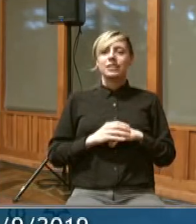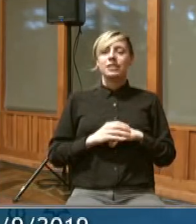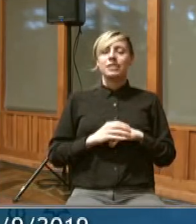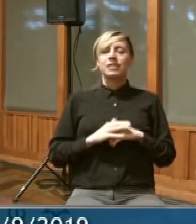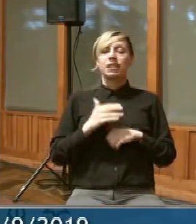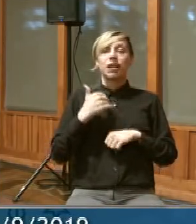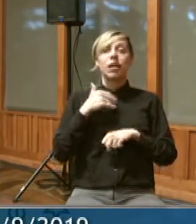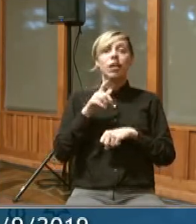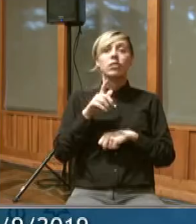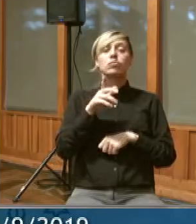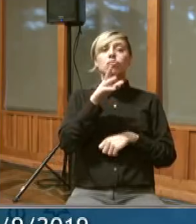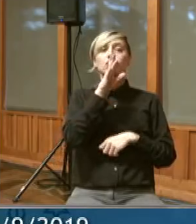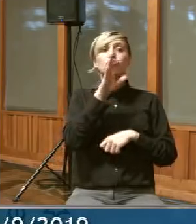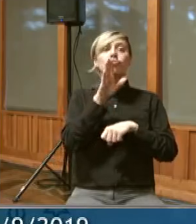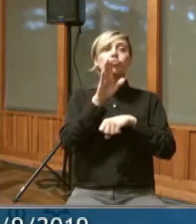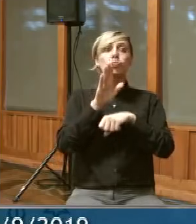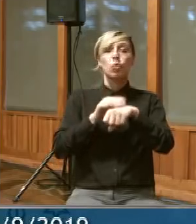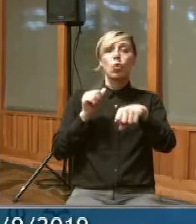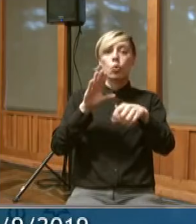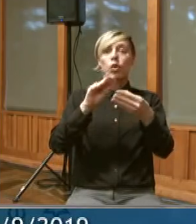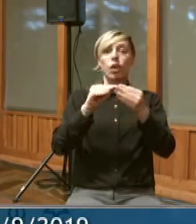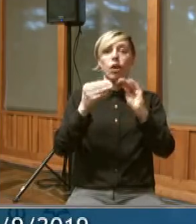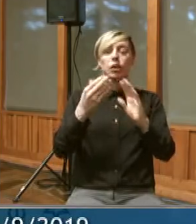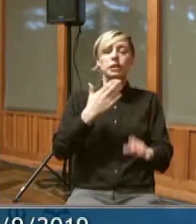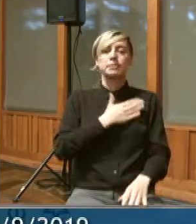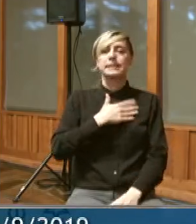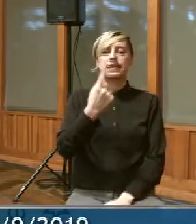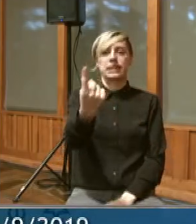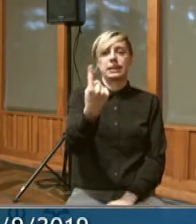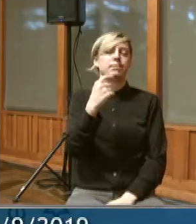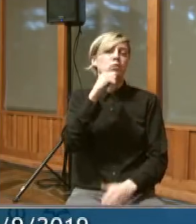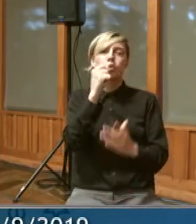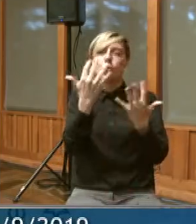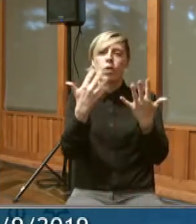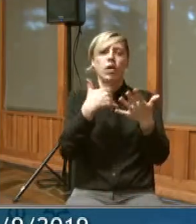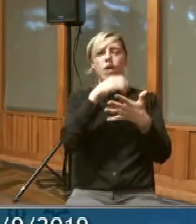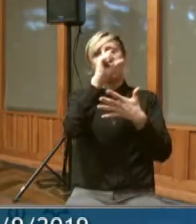THEY ARE THE SAME ONES. WE'LL JUST DO IT AGAIN.